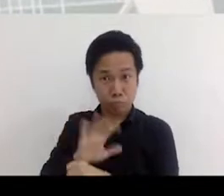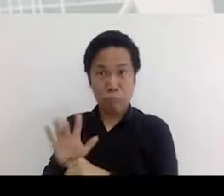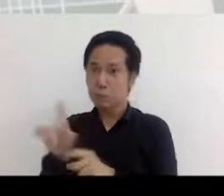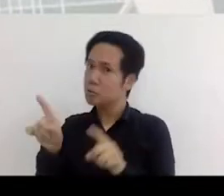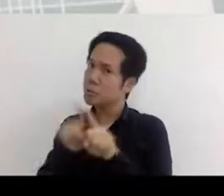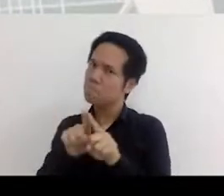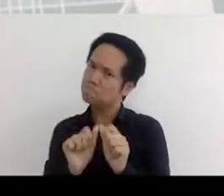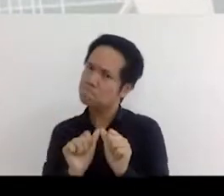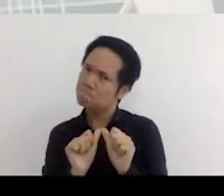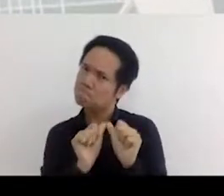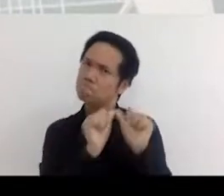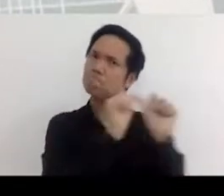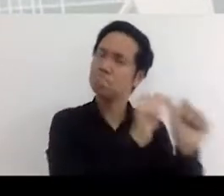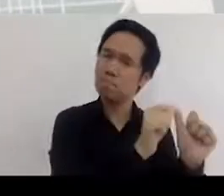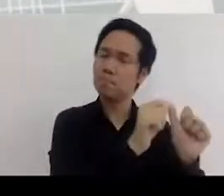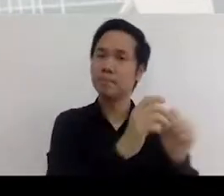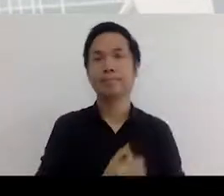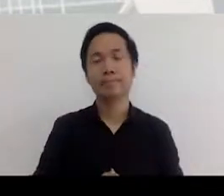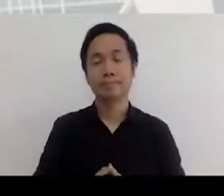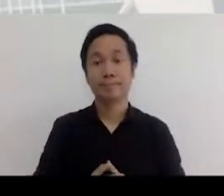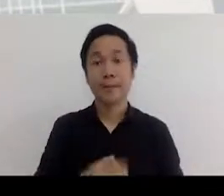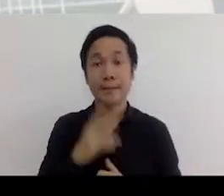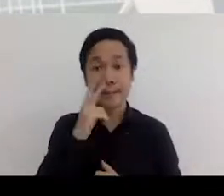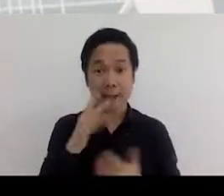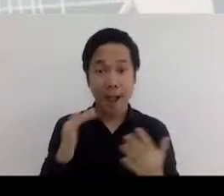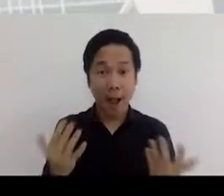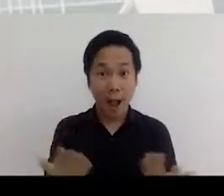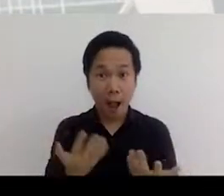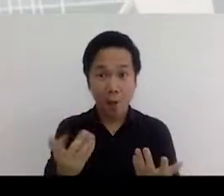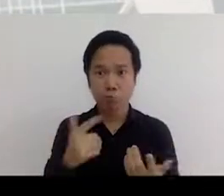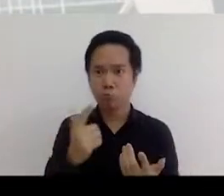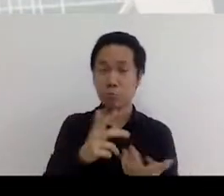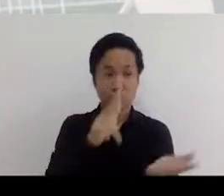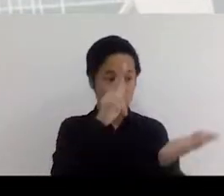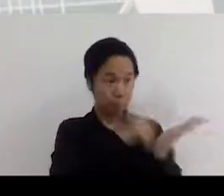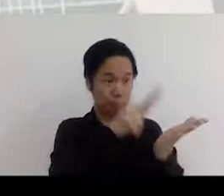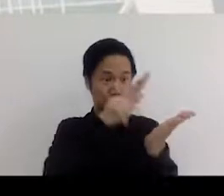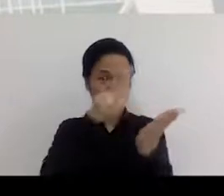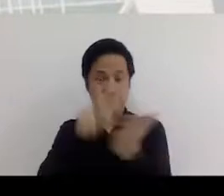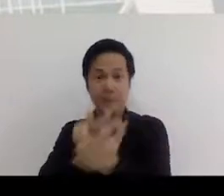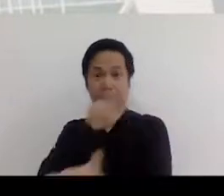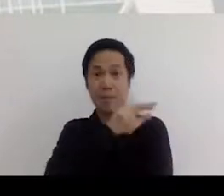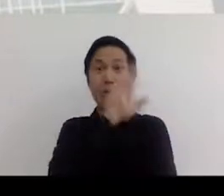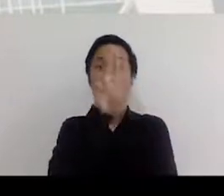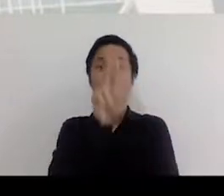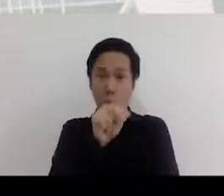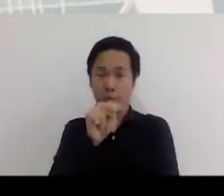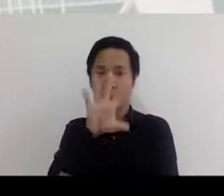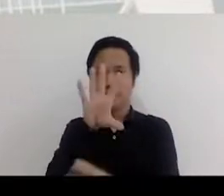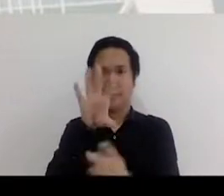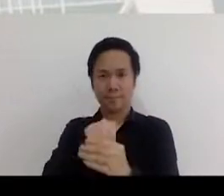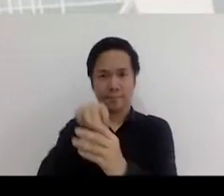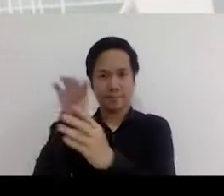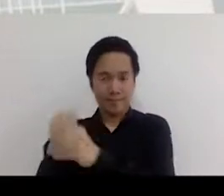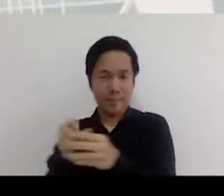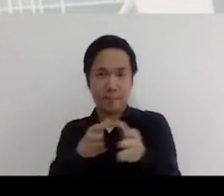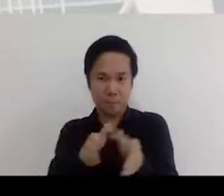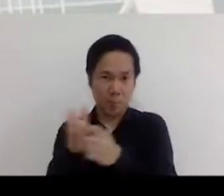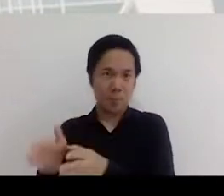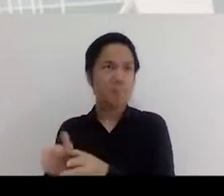so we can learn from that and share with the rest of the region, and especially when it comes to the data, the making the invisible visible.